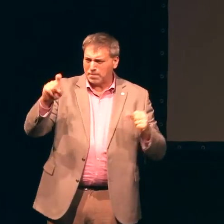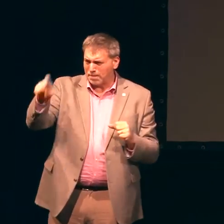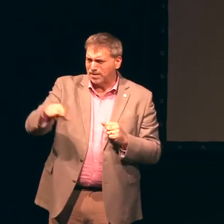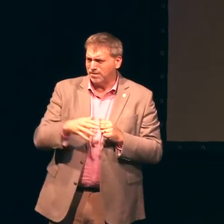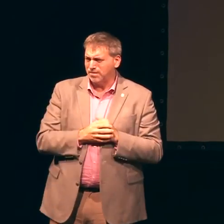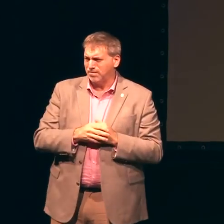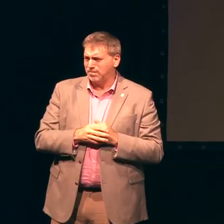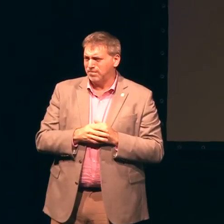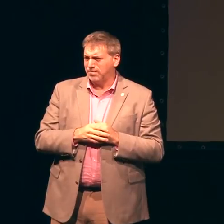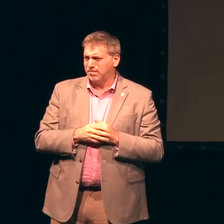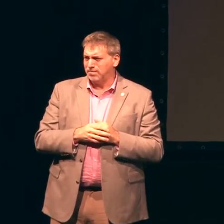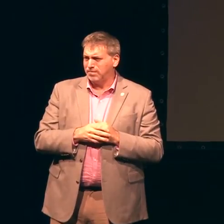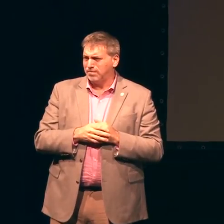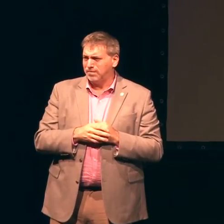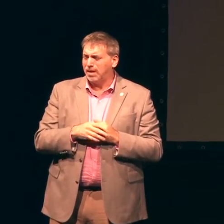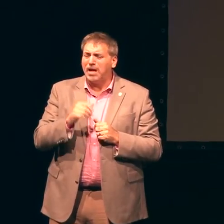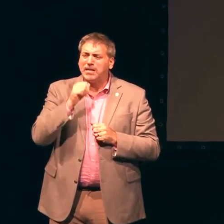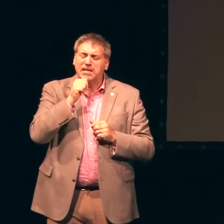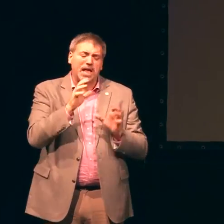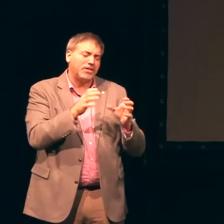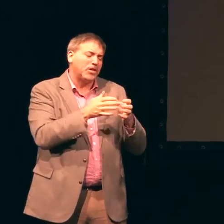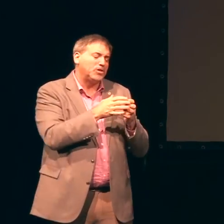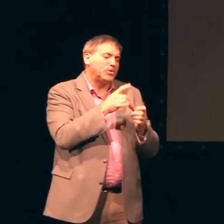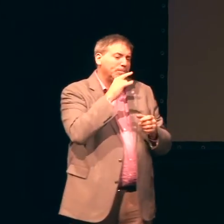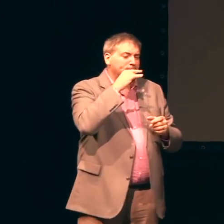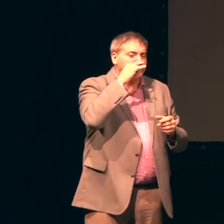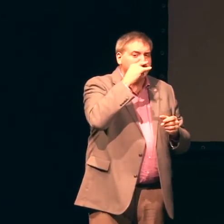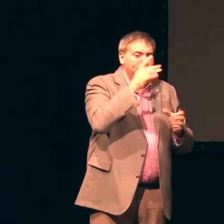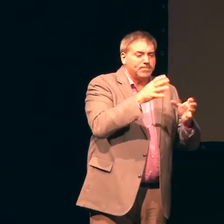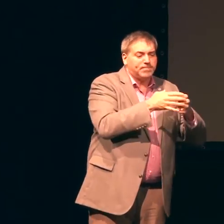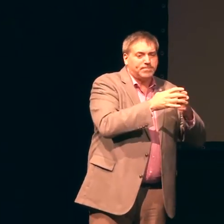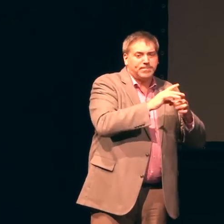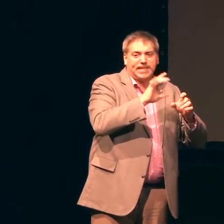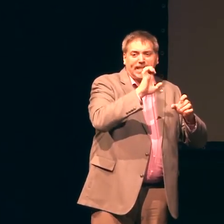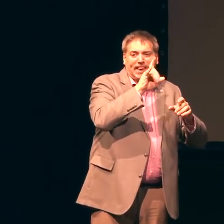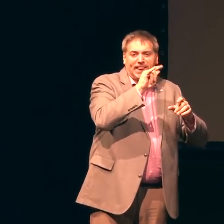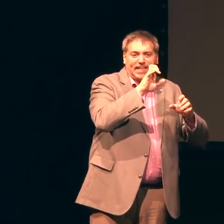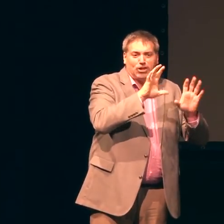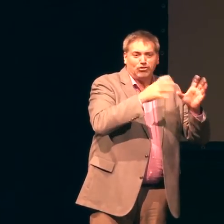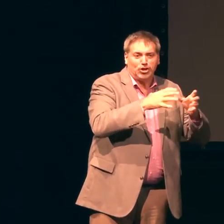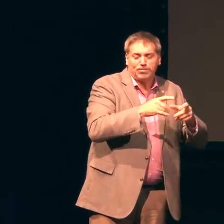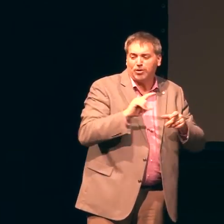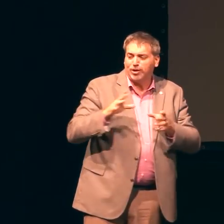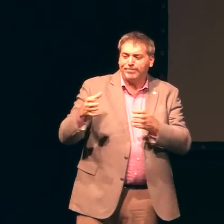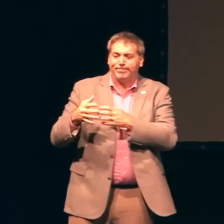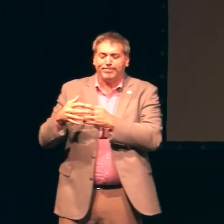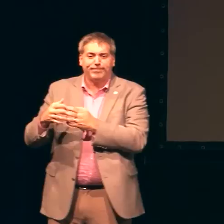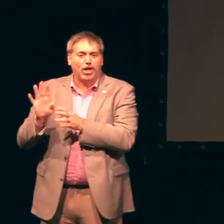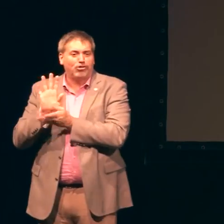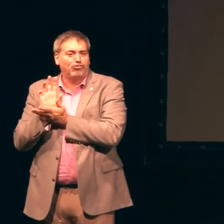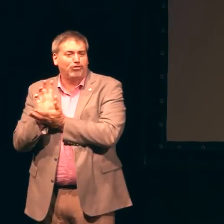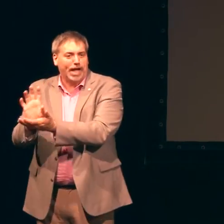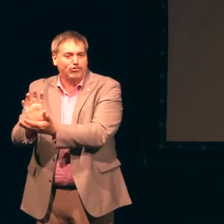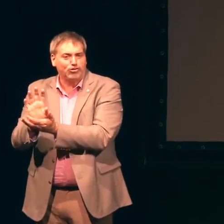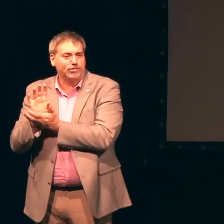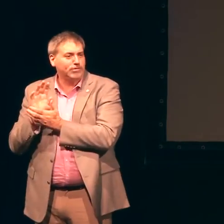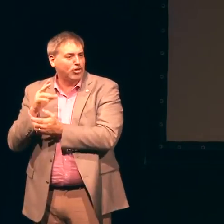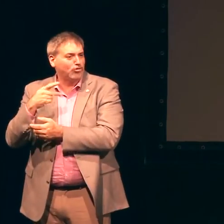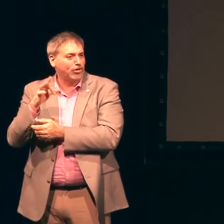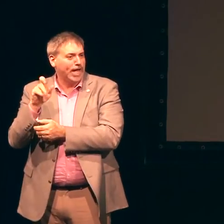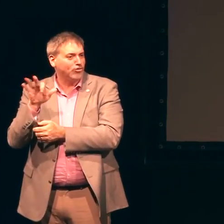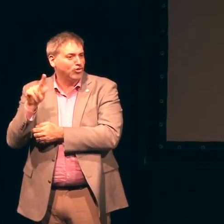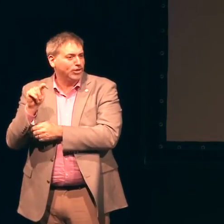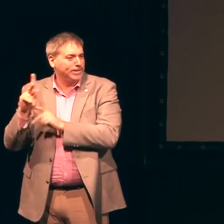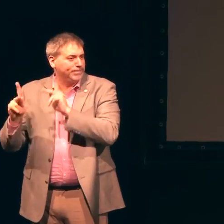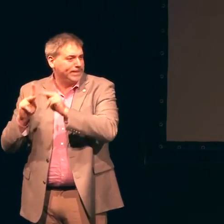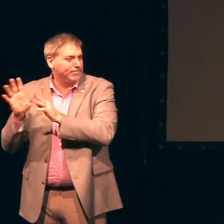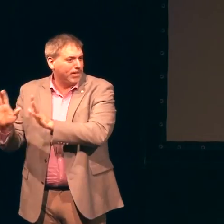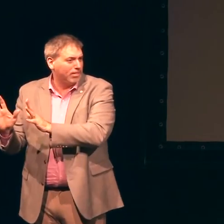out. Have a voice, you must. It isn't to have your little groups, your clicks, your wealthy